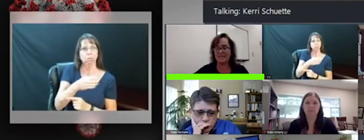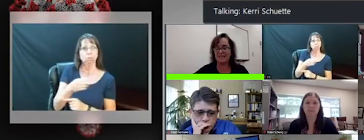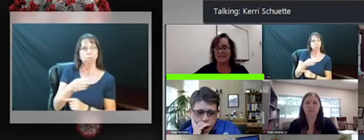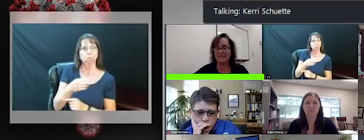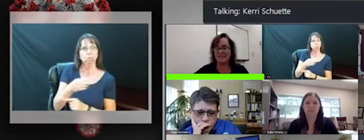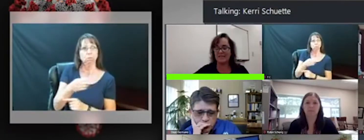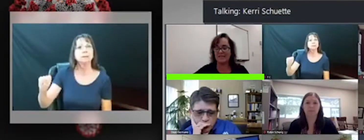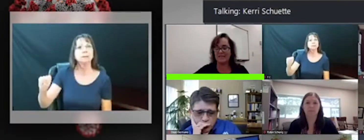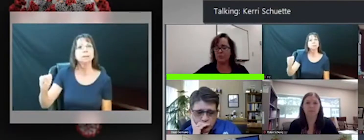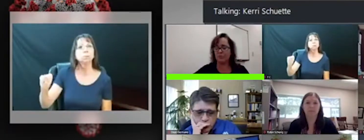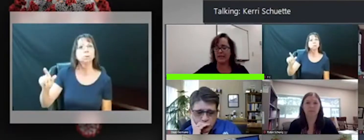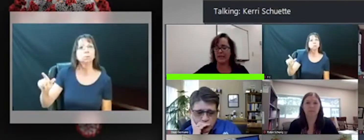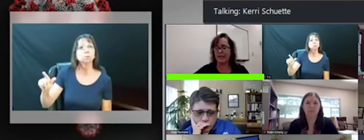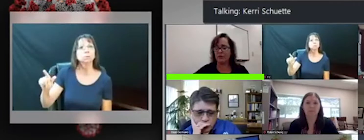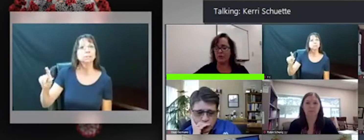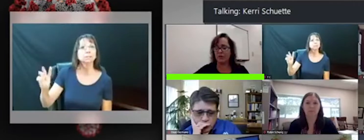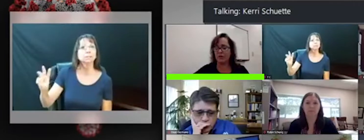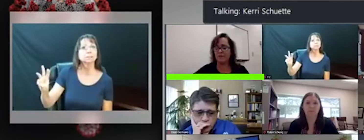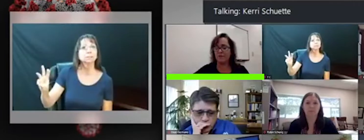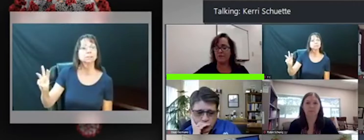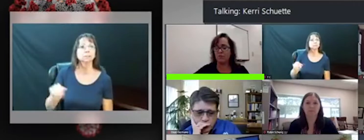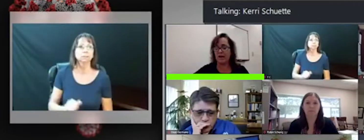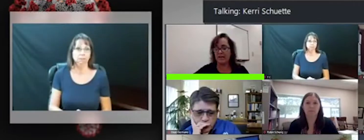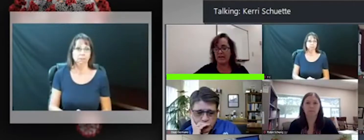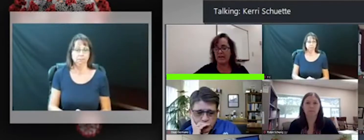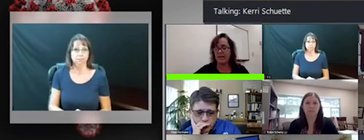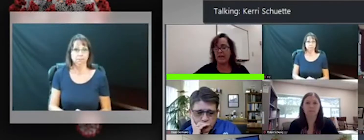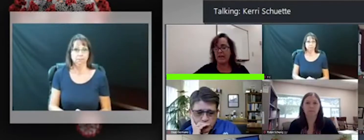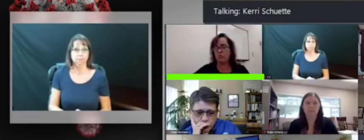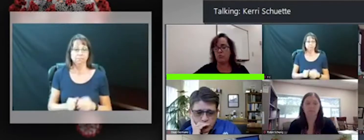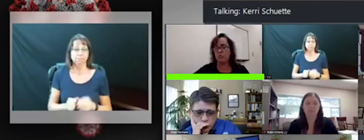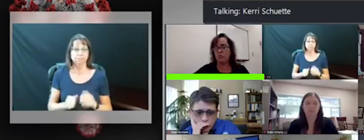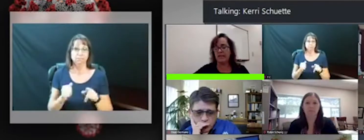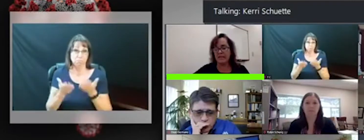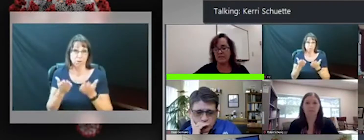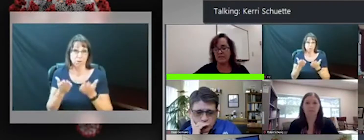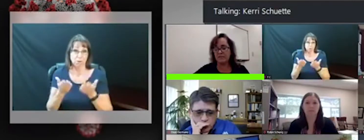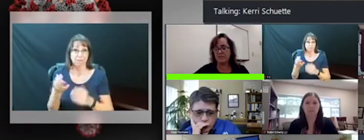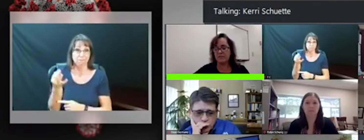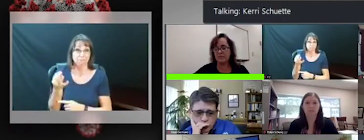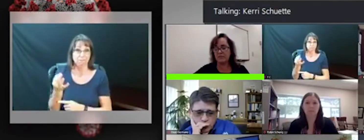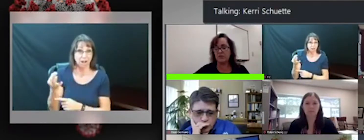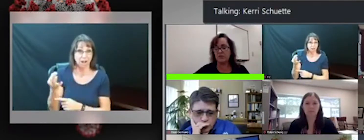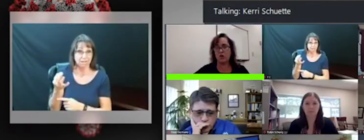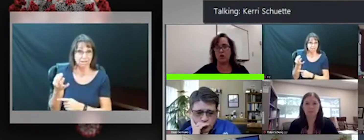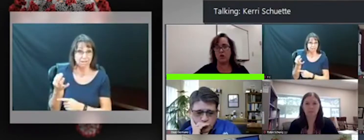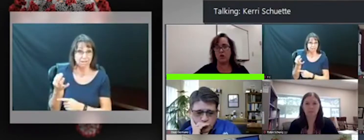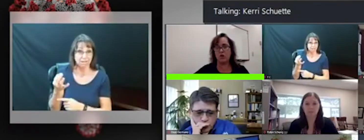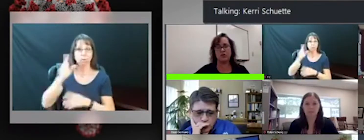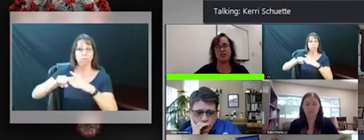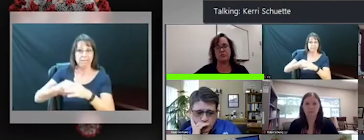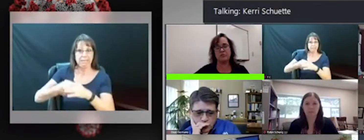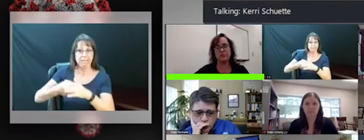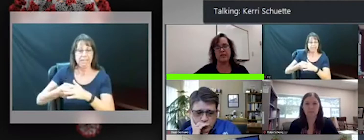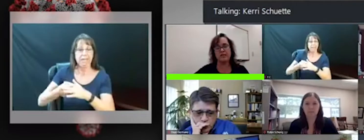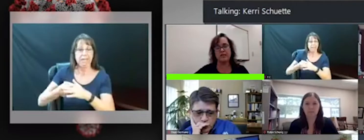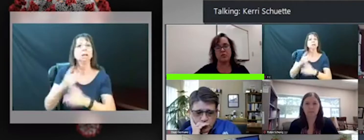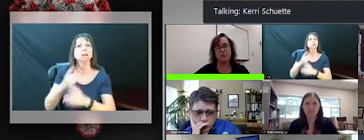need to move into the red category by Friday and what that means is all listed on ShastaReady.org.